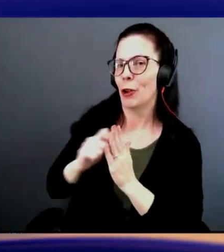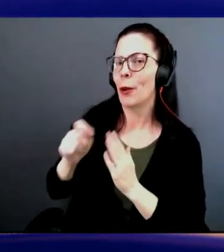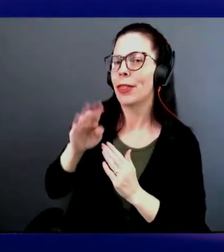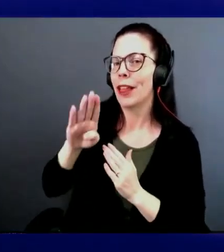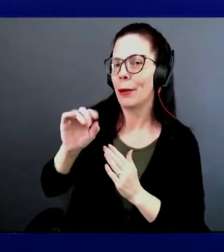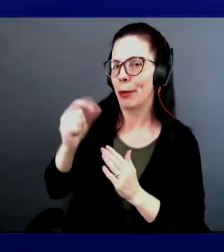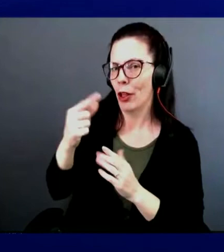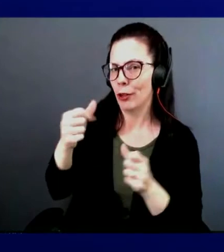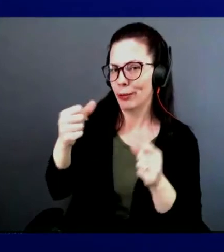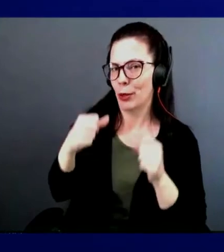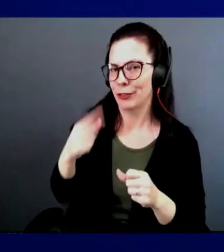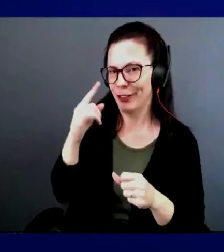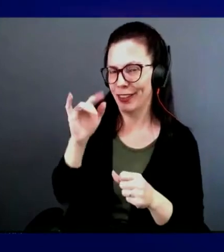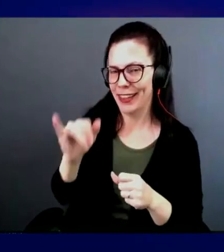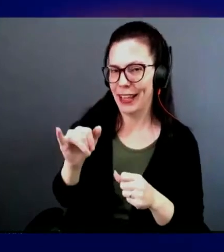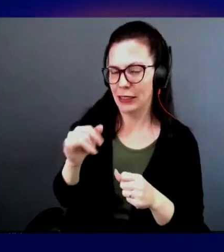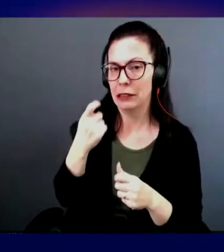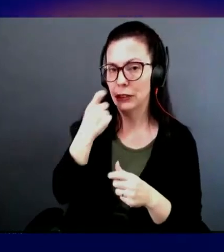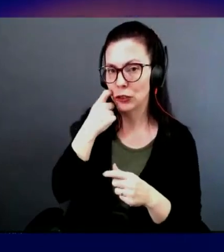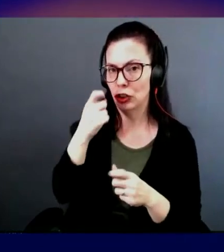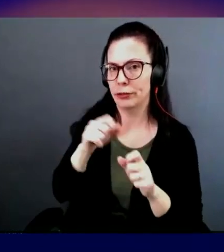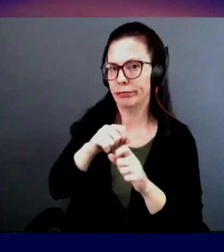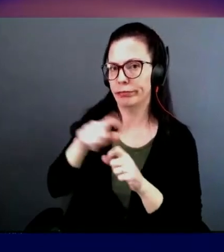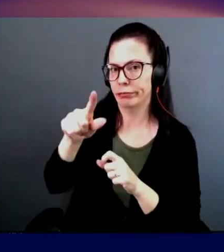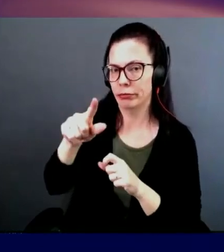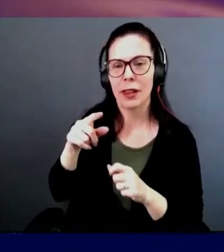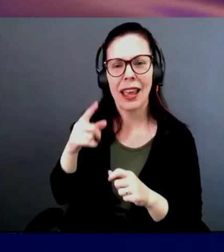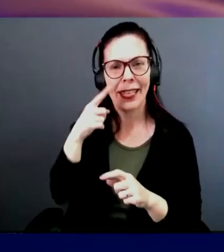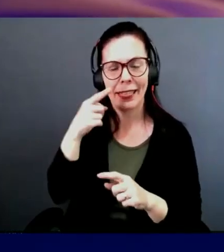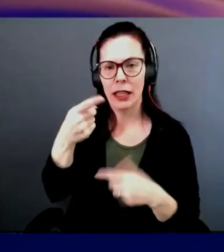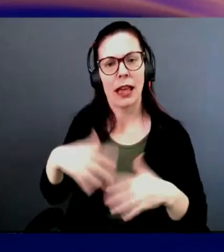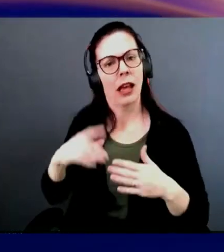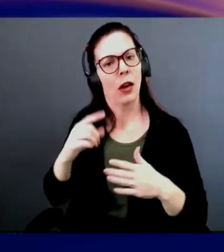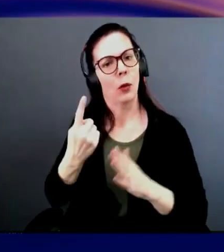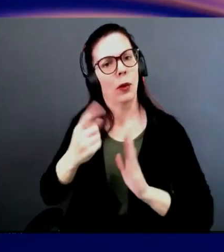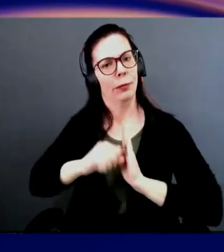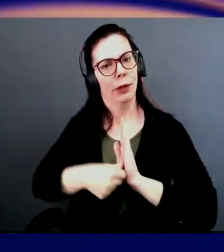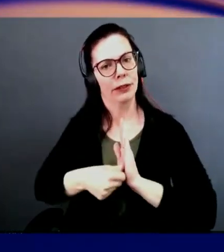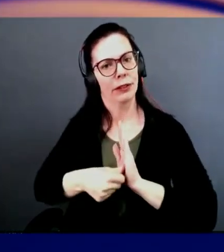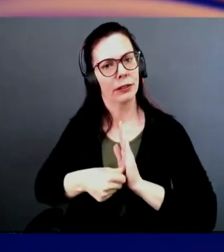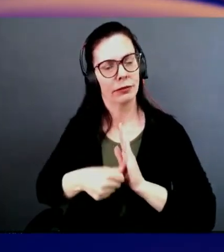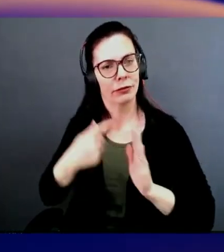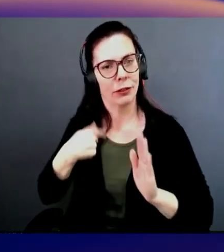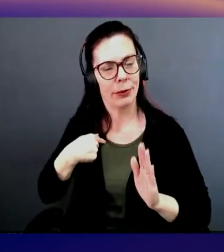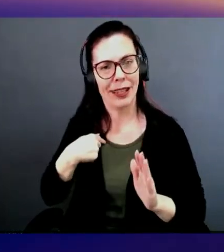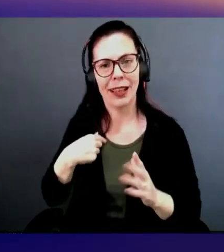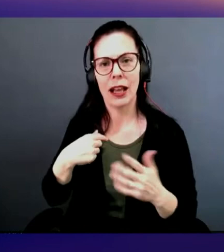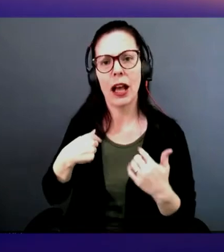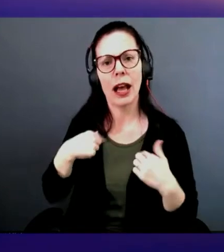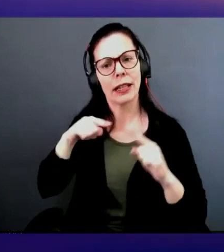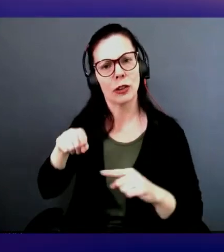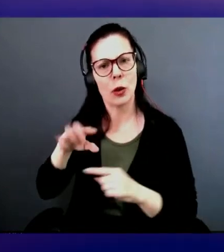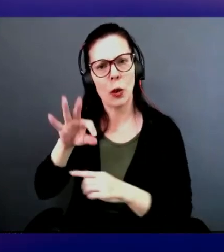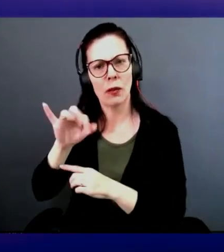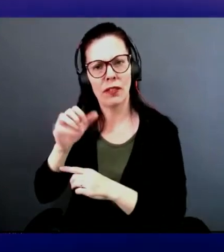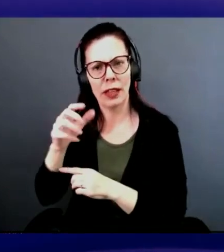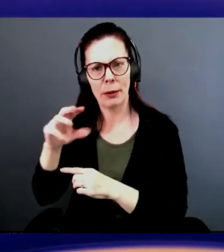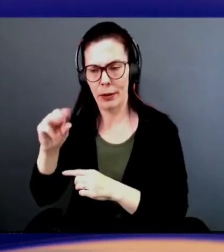And that was the thing that I think impressed me the most. That I could go into Figma and I had no experience with Figma before I started,